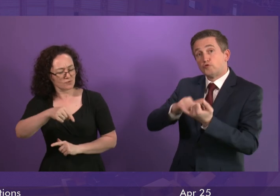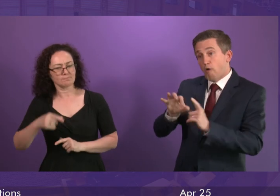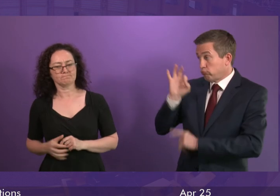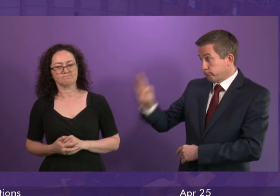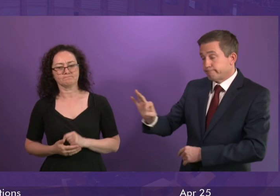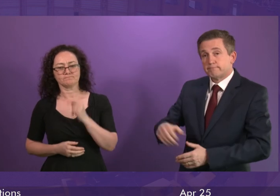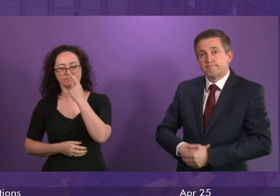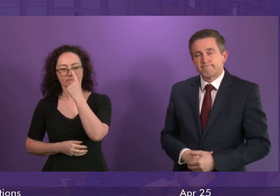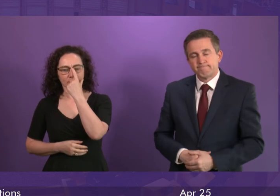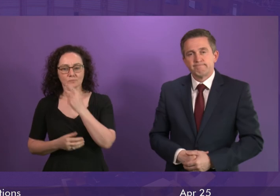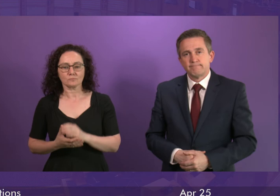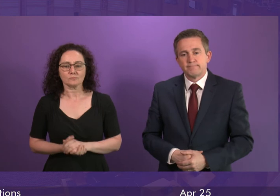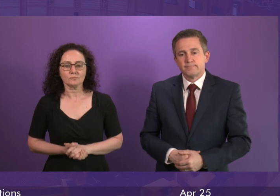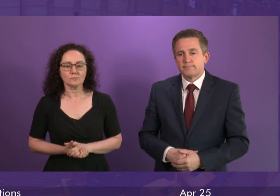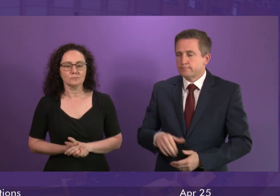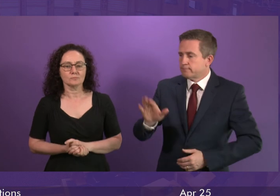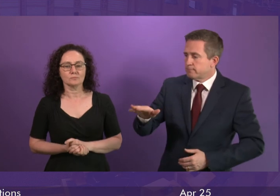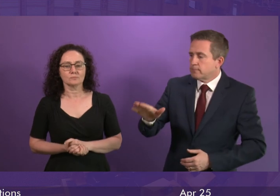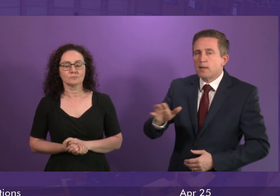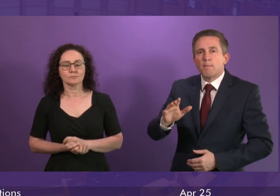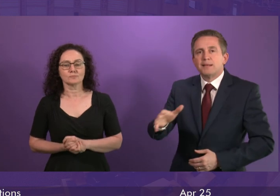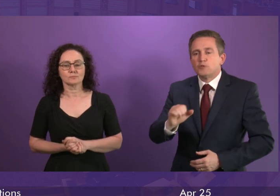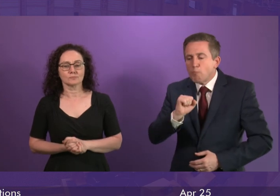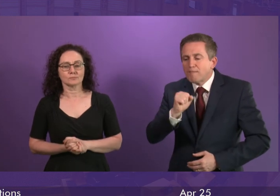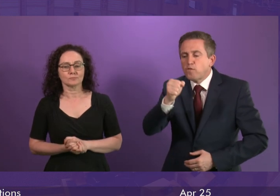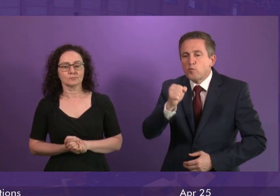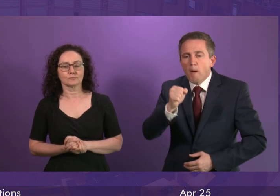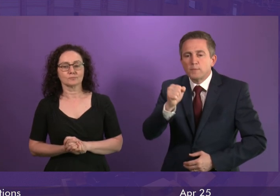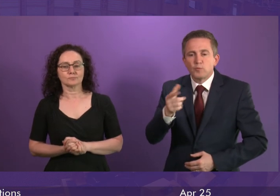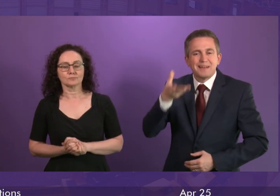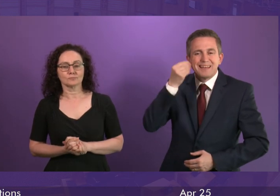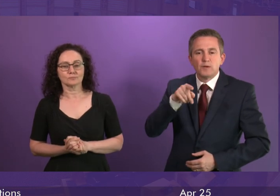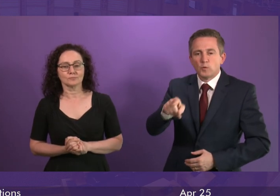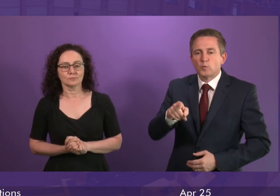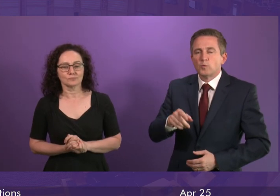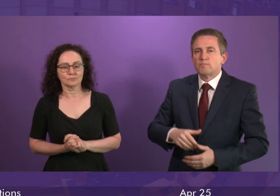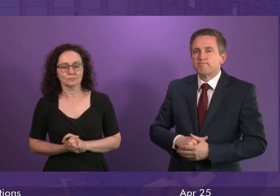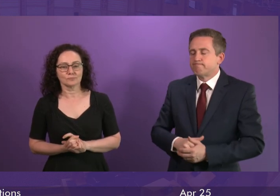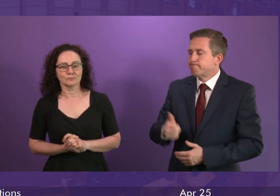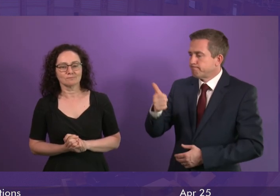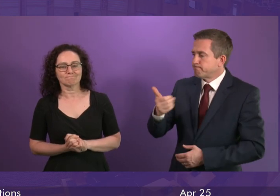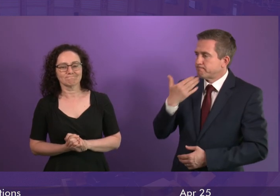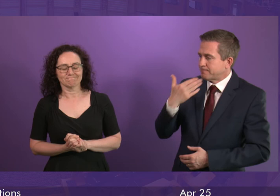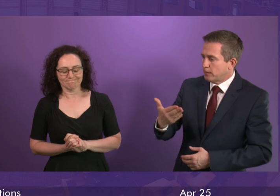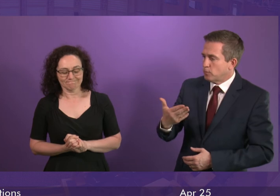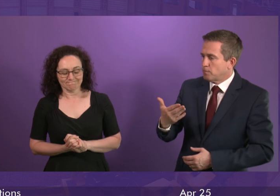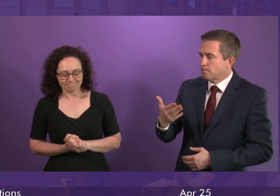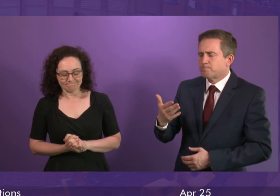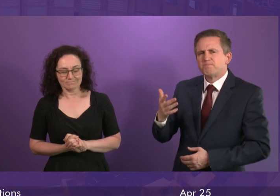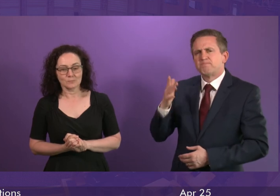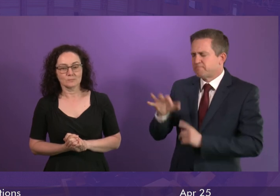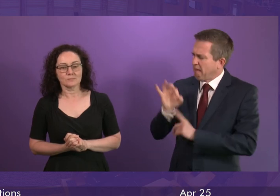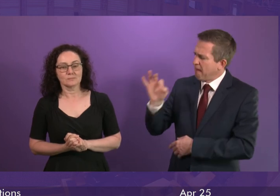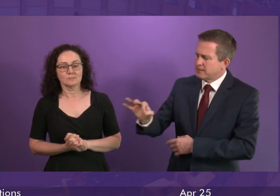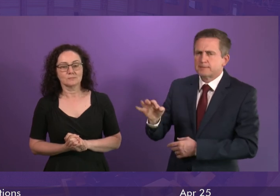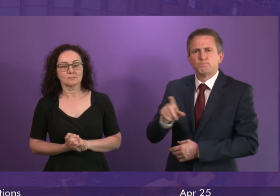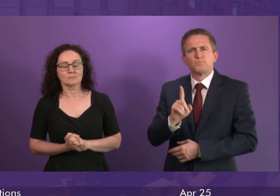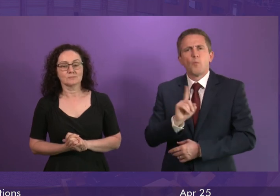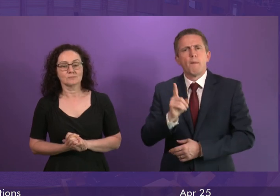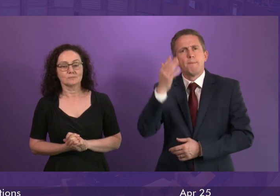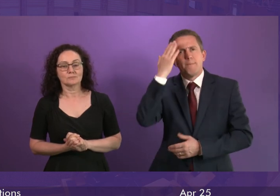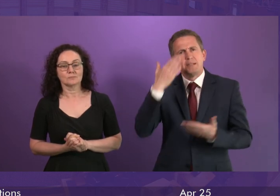John Scott (Ayr) (Con): Mental health issues among young people in